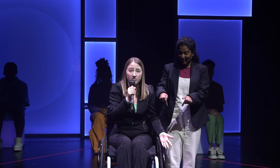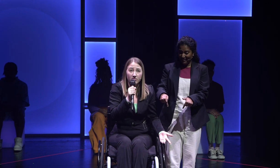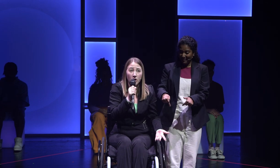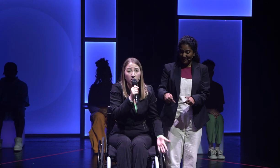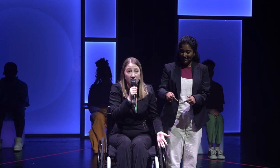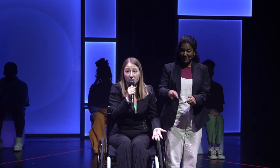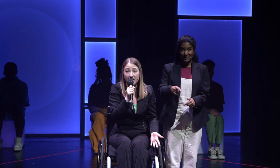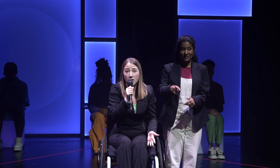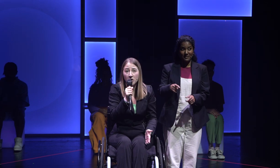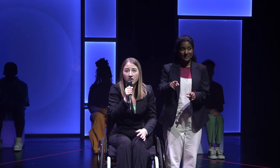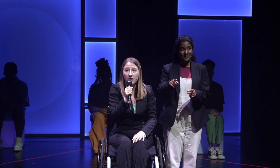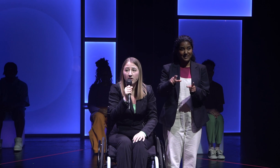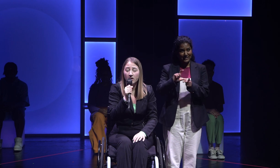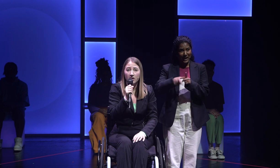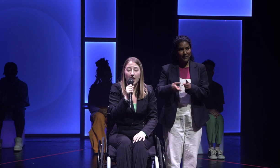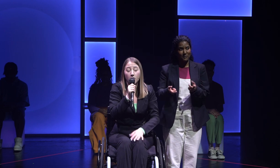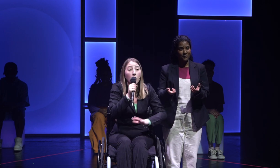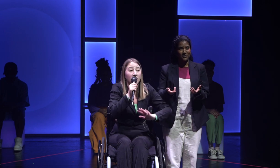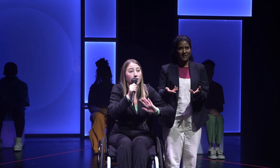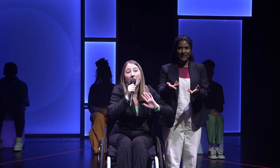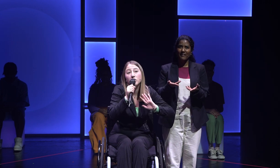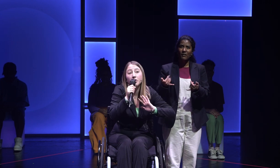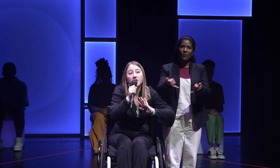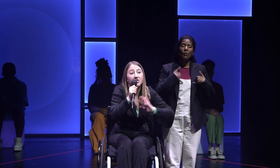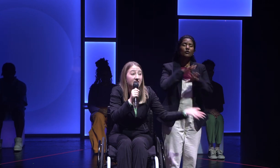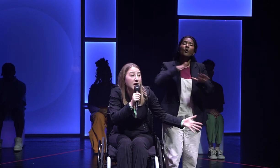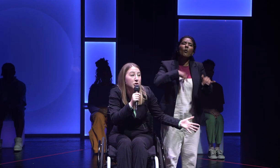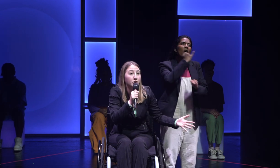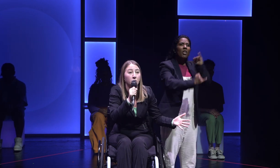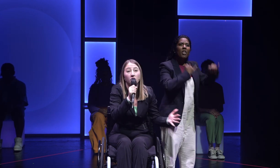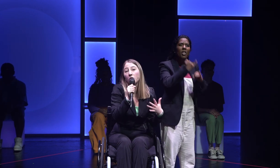cos I'm disabled. And no disrespect to all the other disabled students who've won